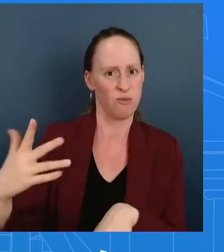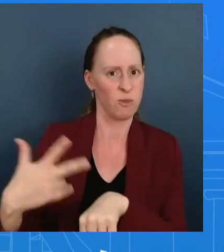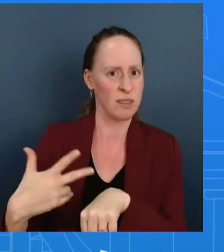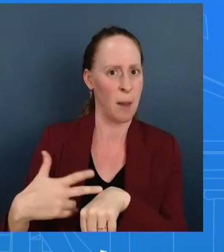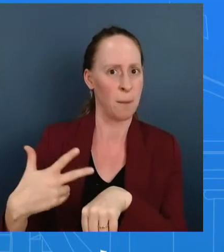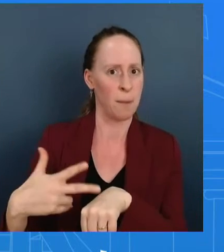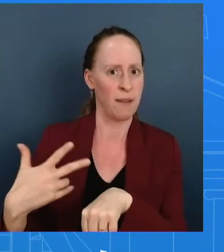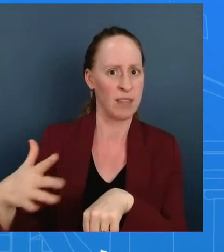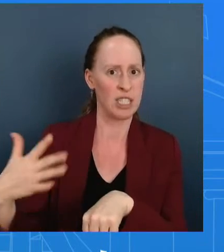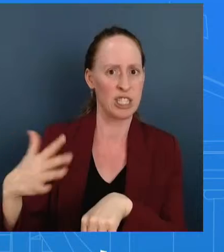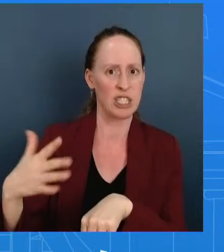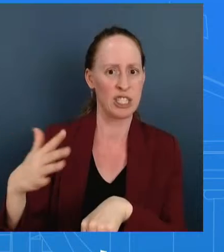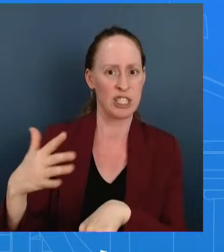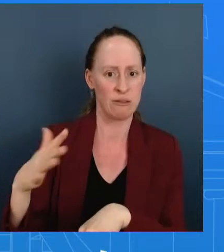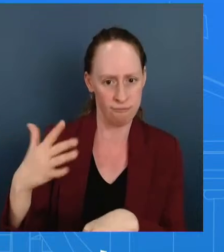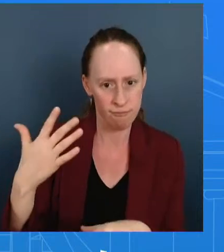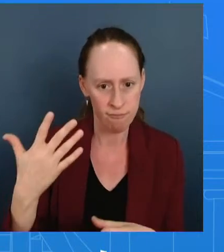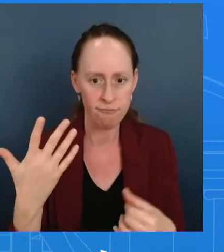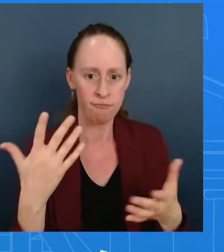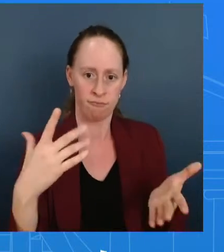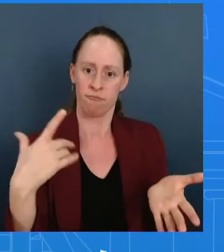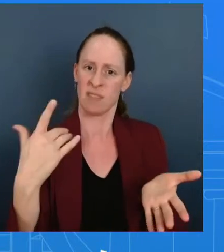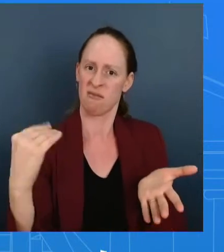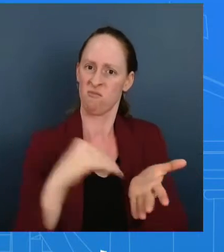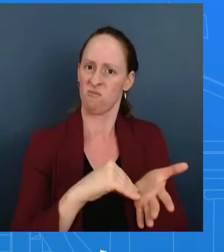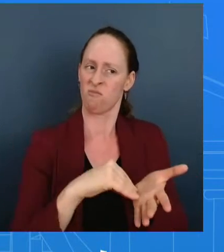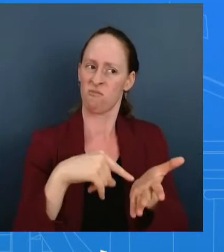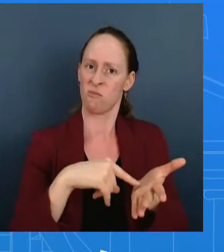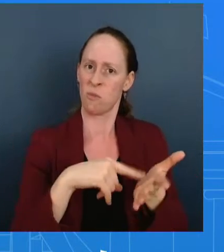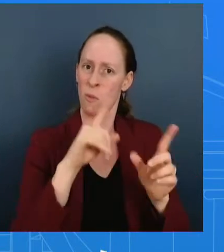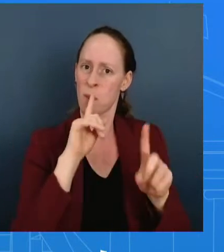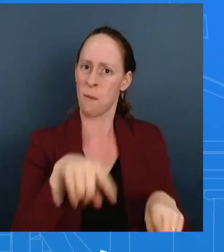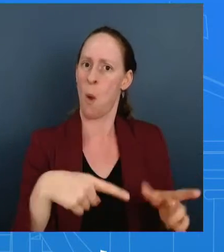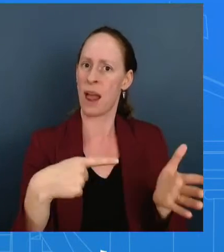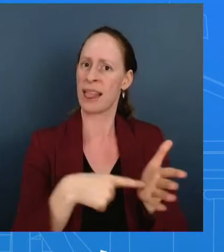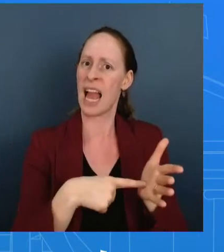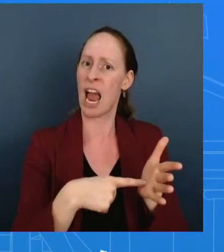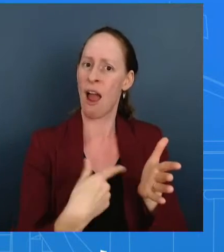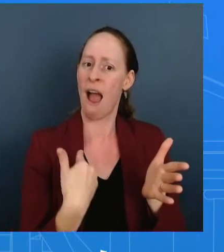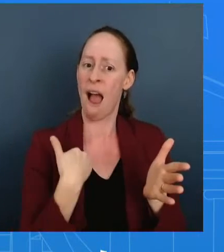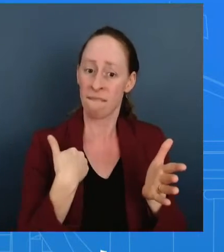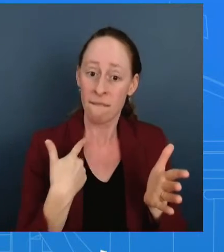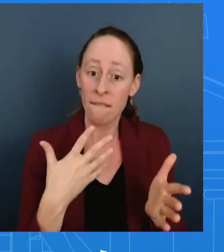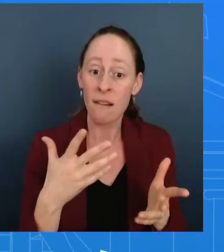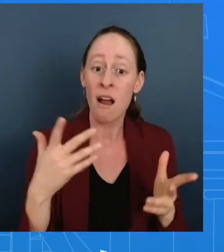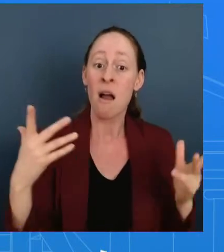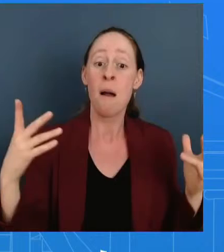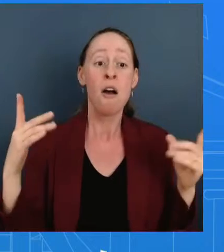a comprehensive reporting. Matter -- matter of fact, it's more than what the last guy shared, and it is in line with what George --